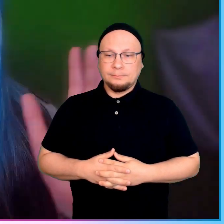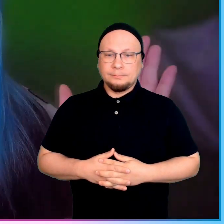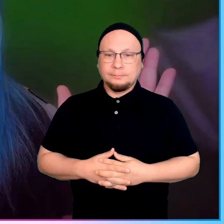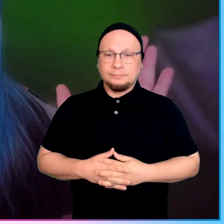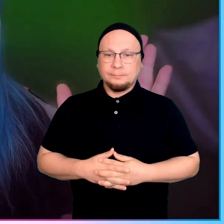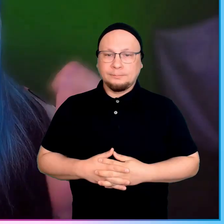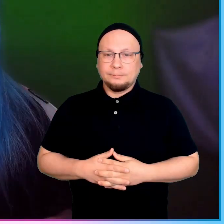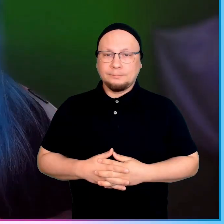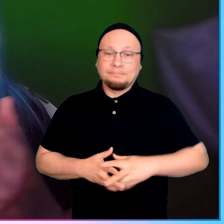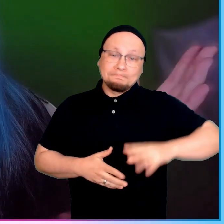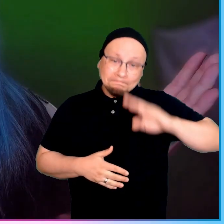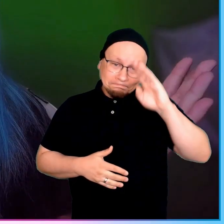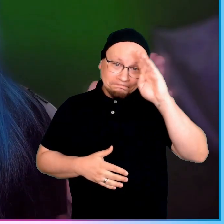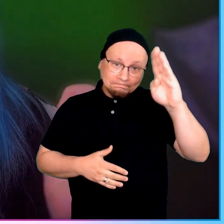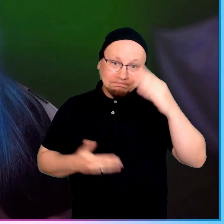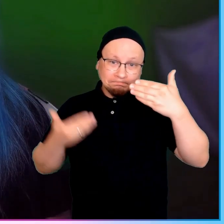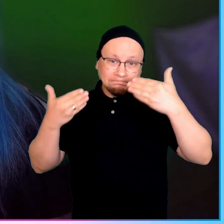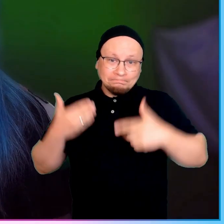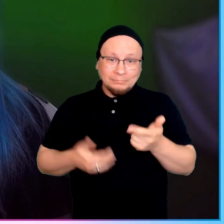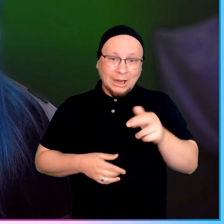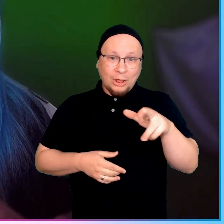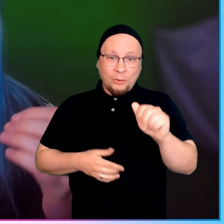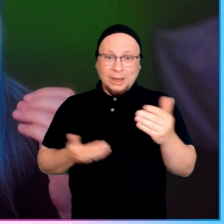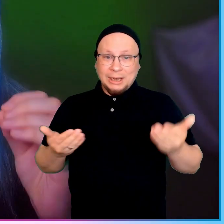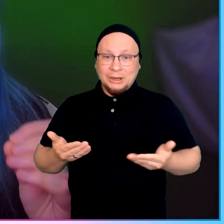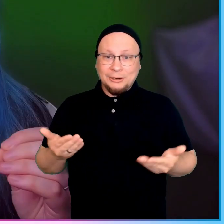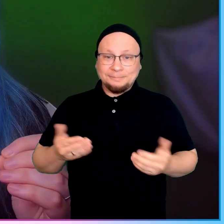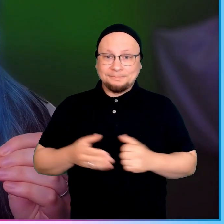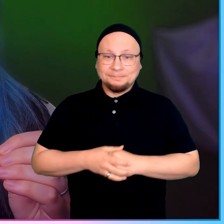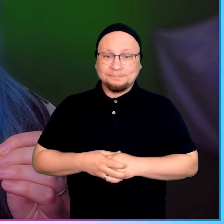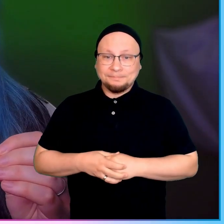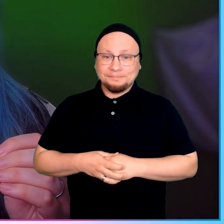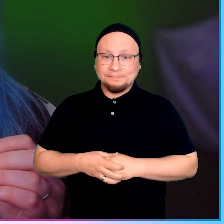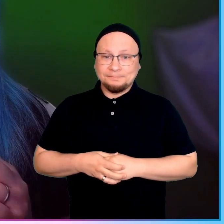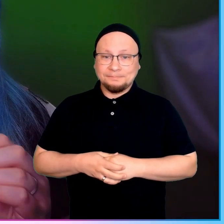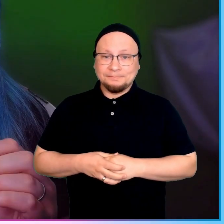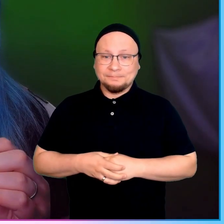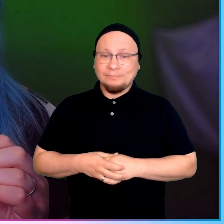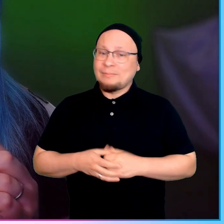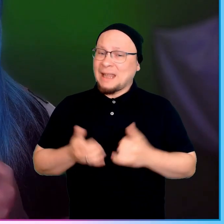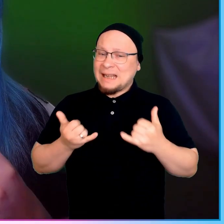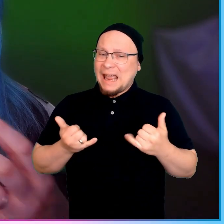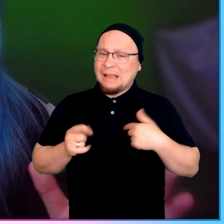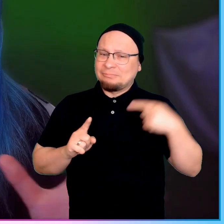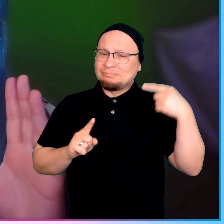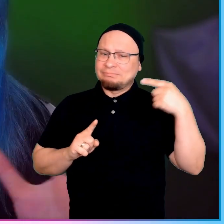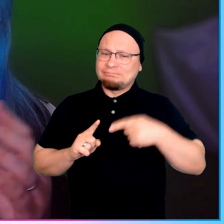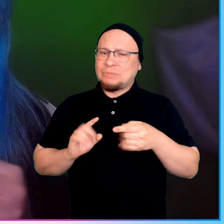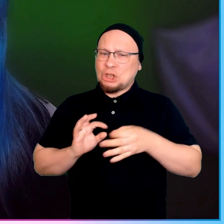HI everyone, it’s your host Laura here again. I want to take some time today to talk about a game that we wanted to include